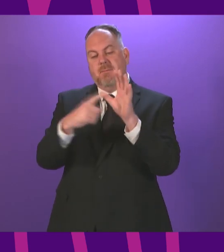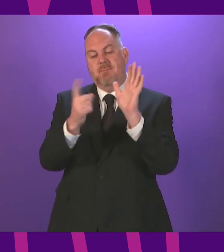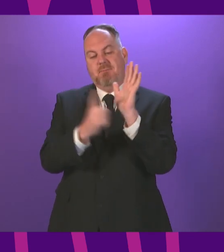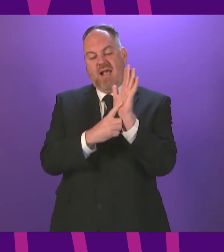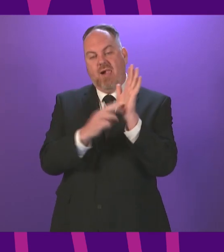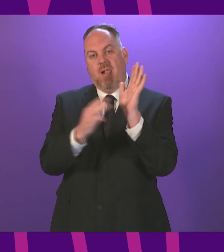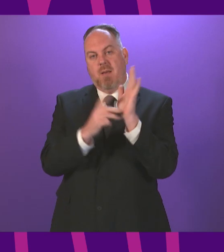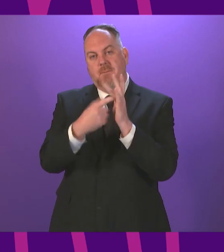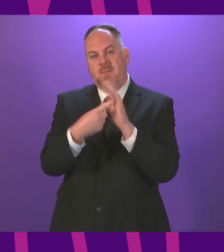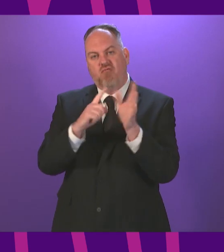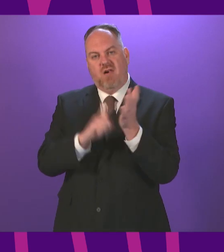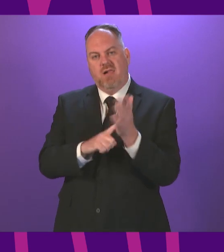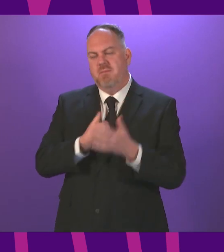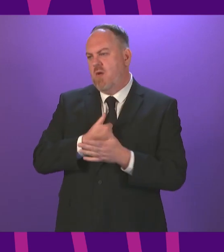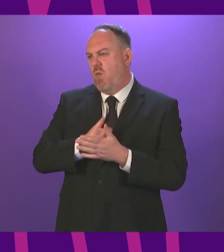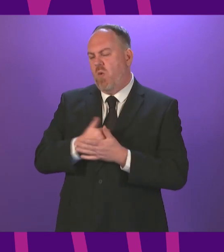my conversations with the Duke of Edinburgh on those visits—as,